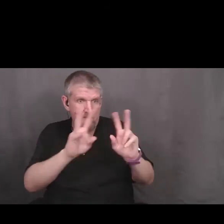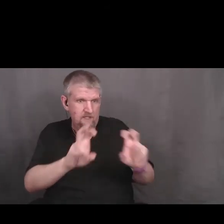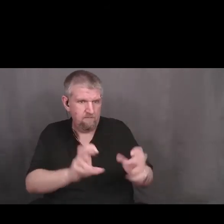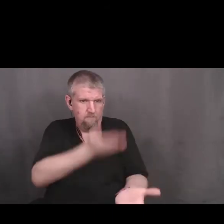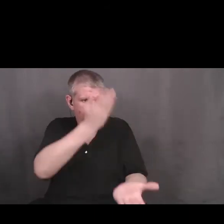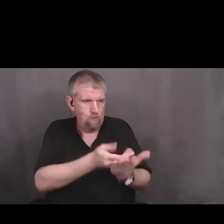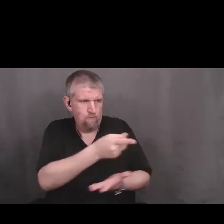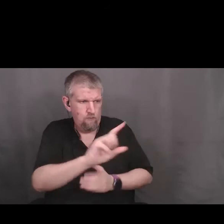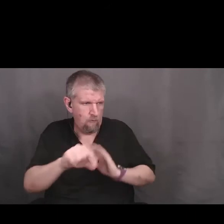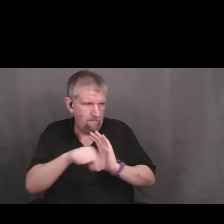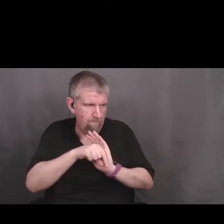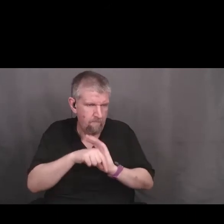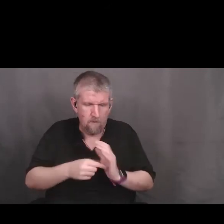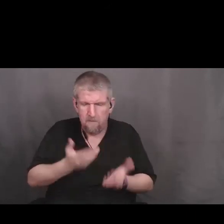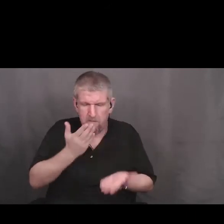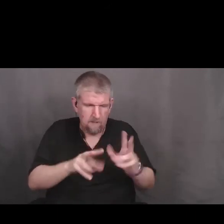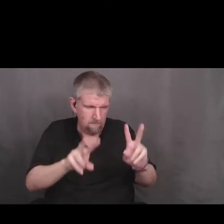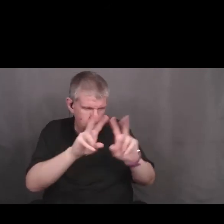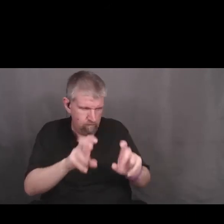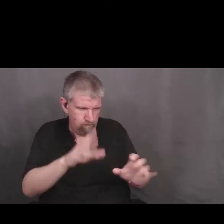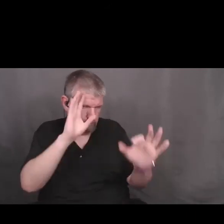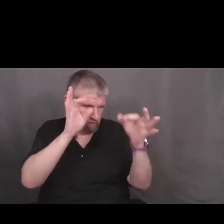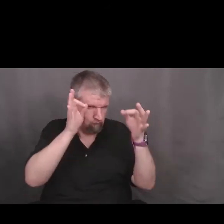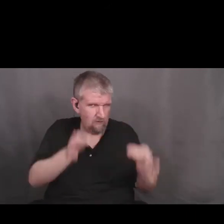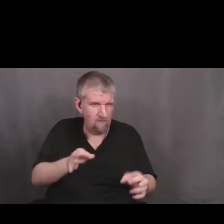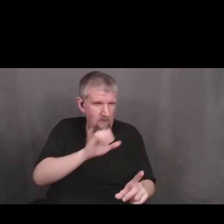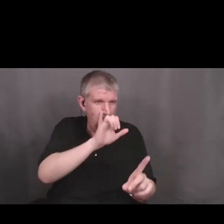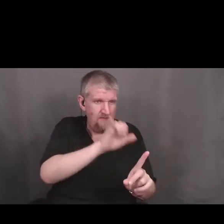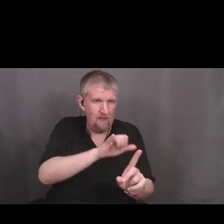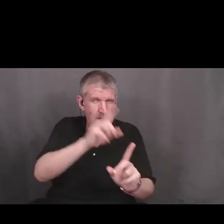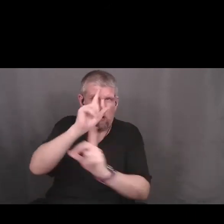it could be for purposes of determining if an employment goal is appropriate for someone